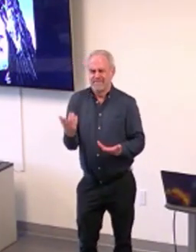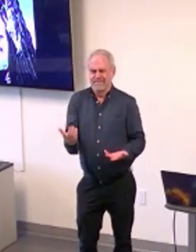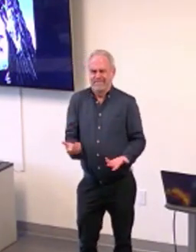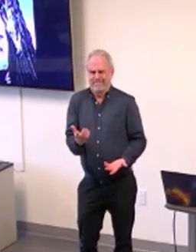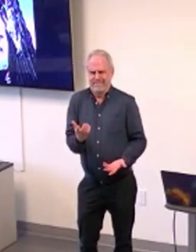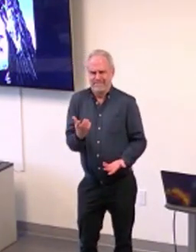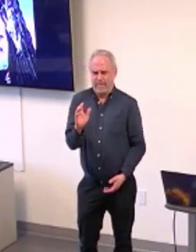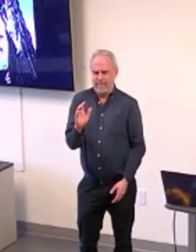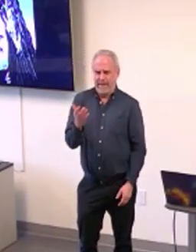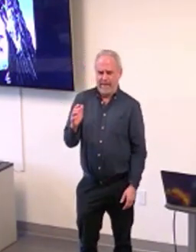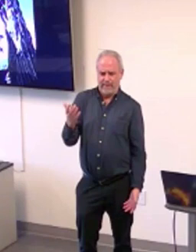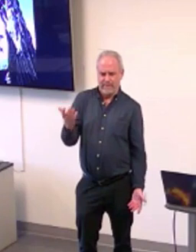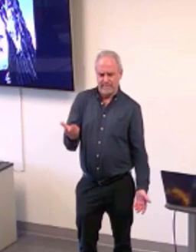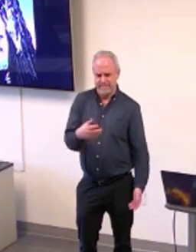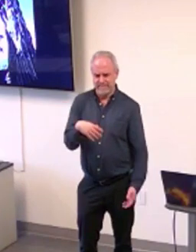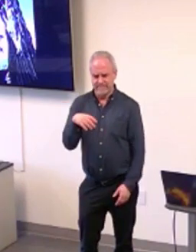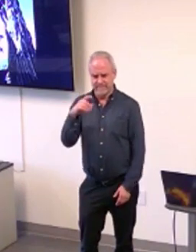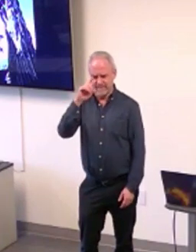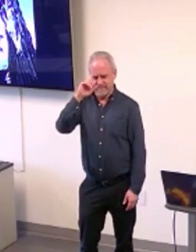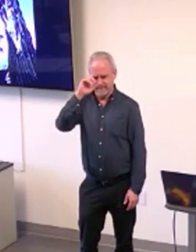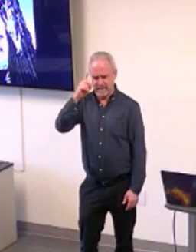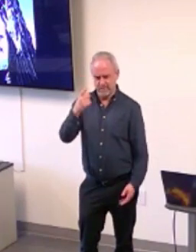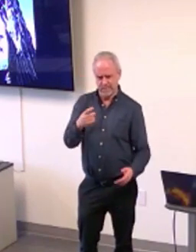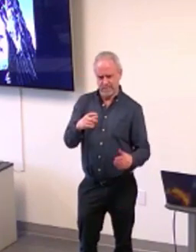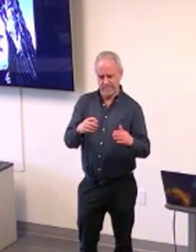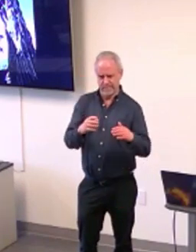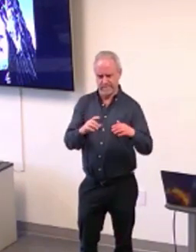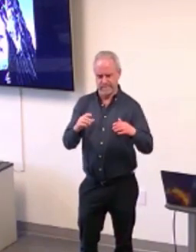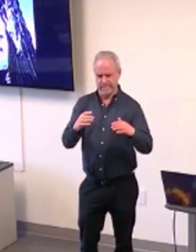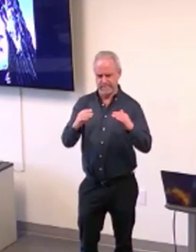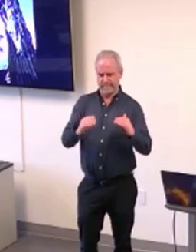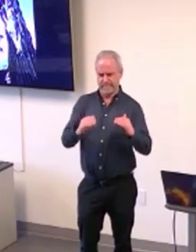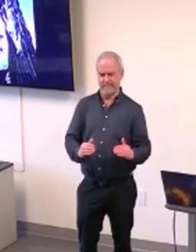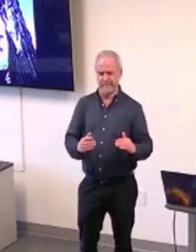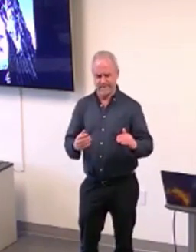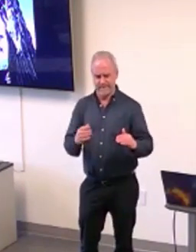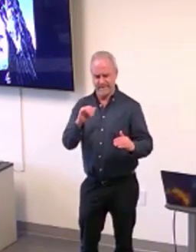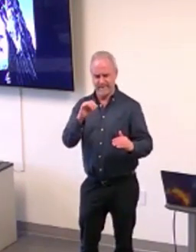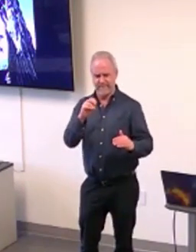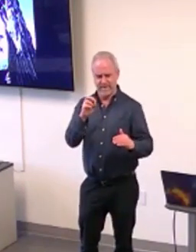What the United States has a very good habit of doing.